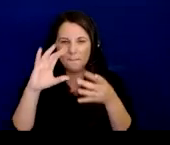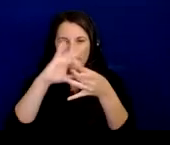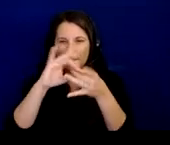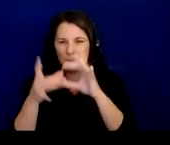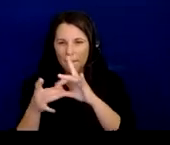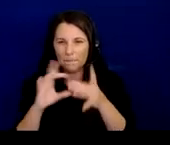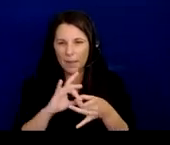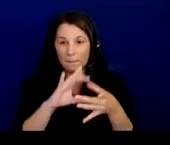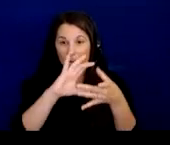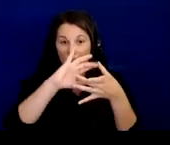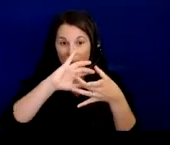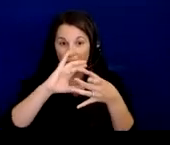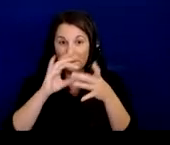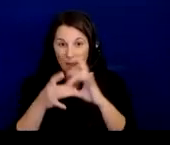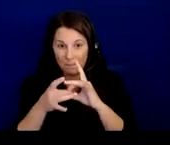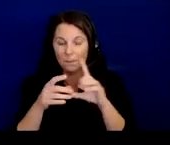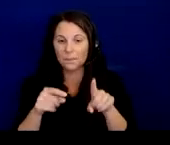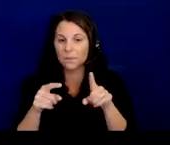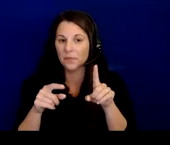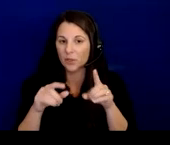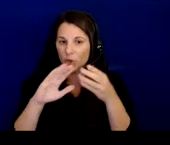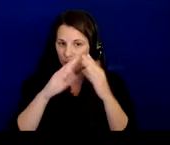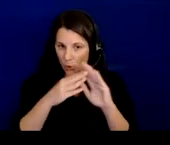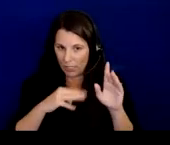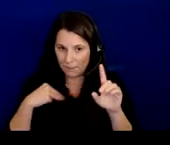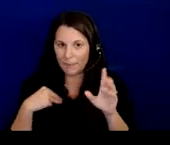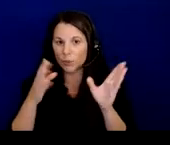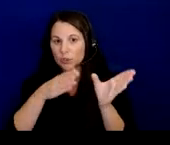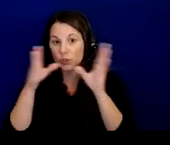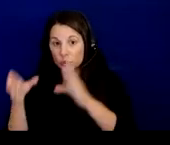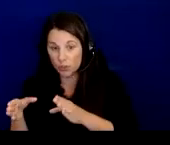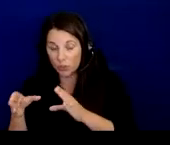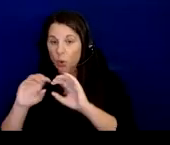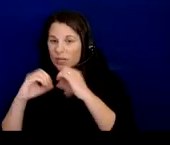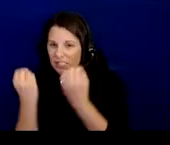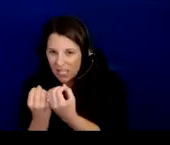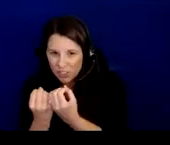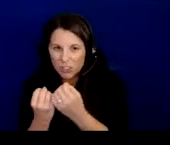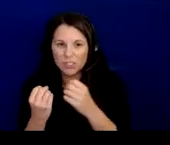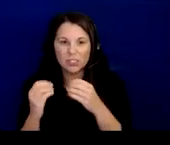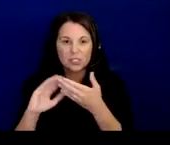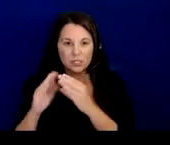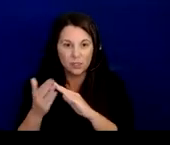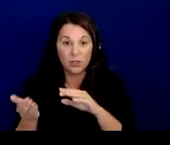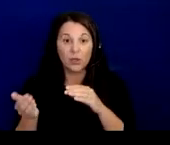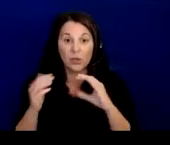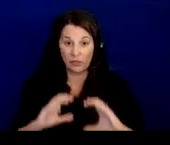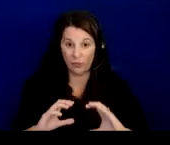organizations, college students, faculty and community engagement professors, professionals, and then the projects in the middle right.